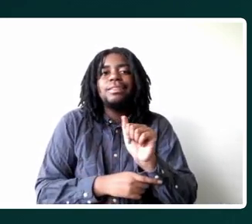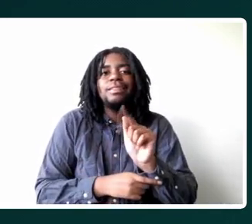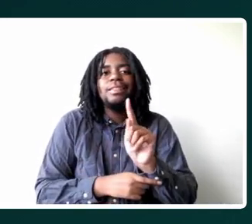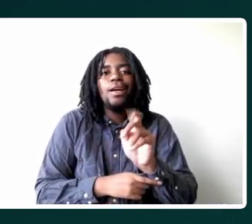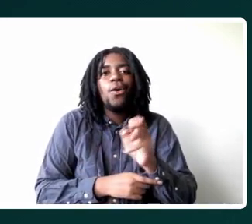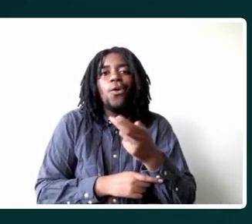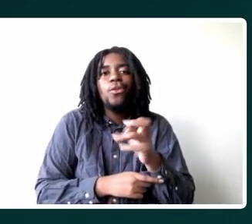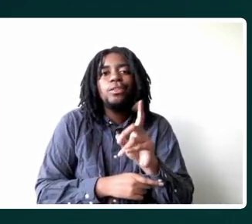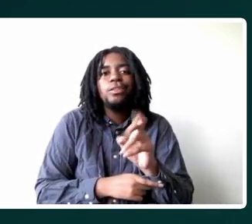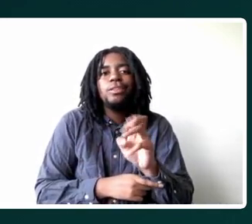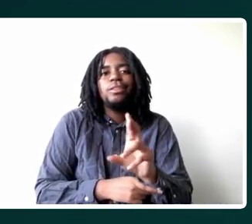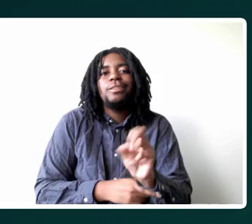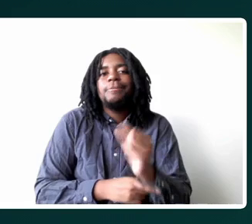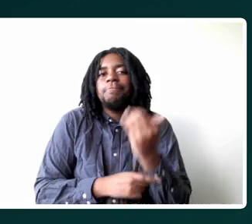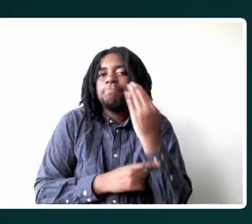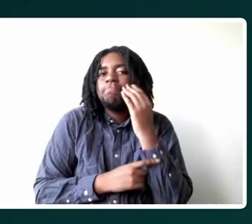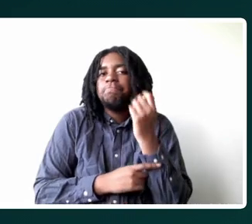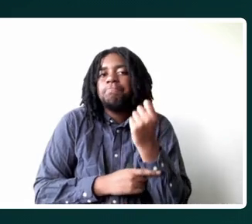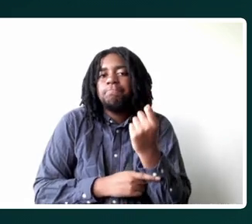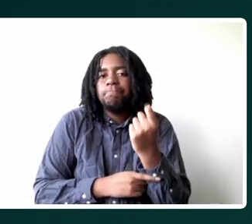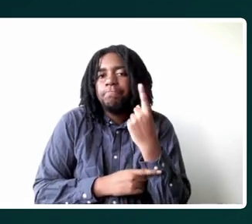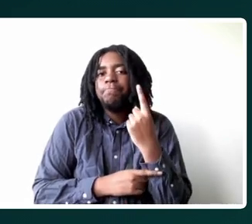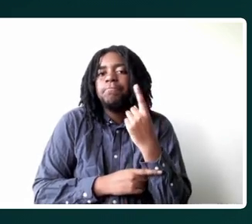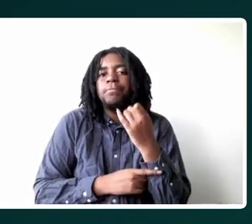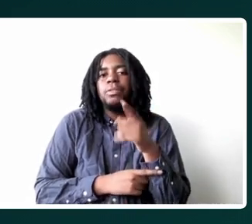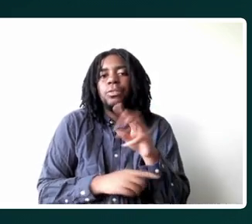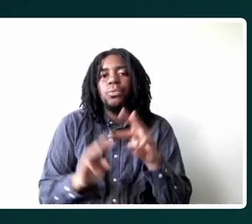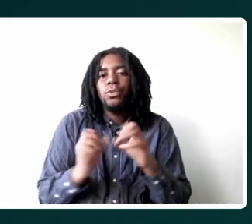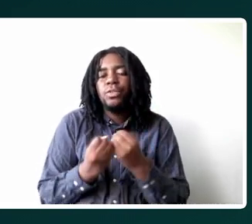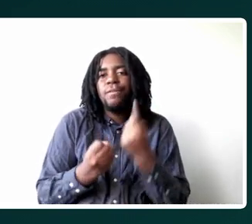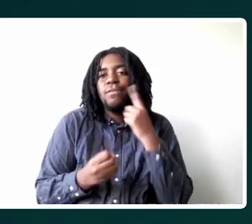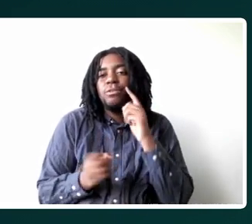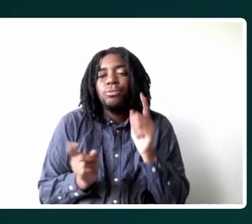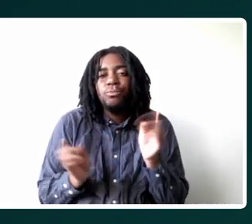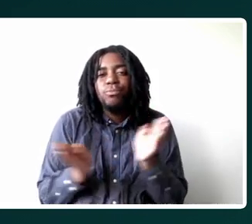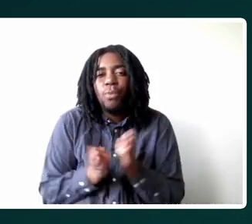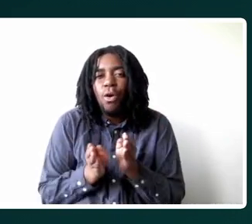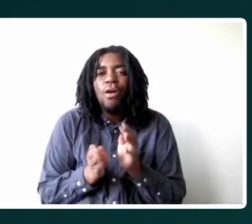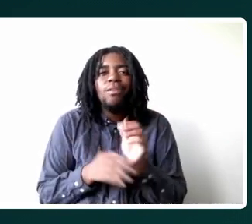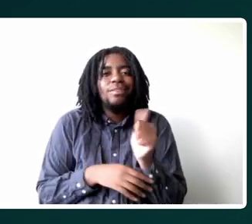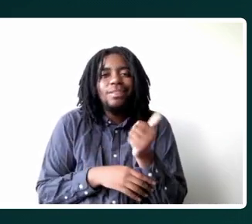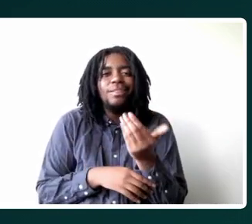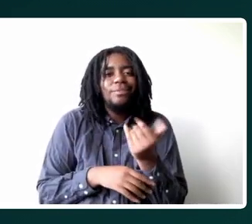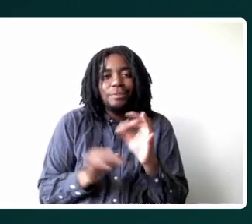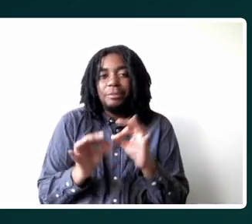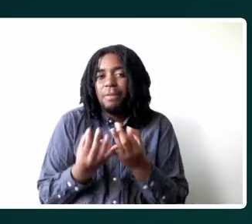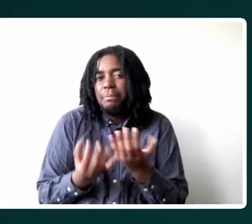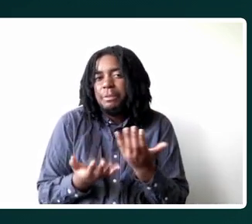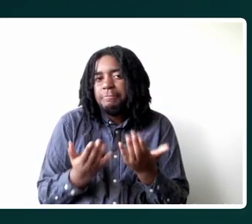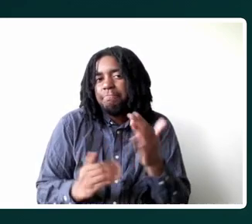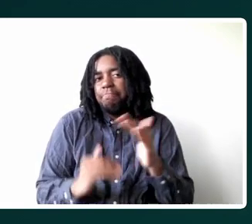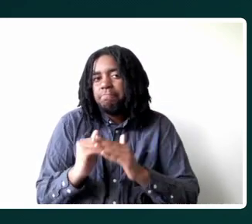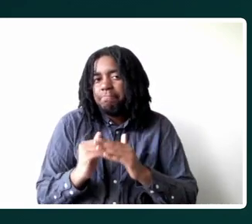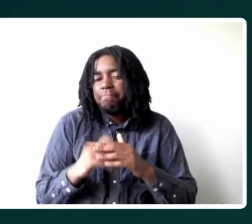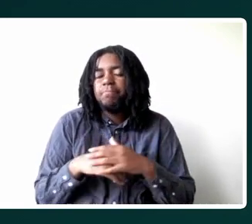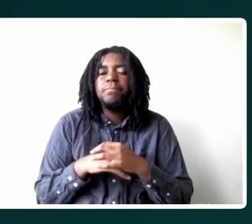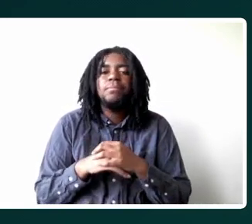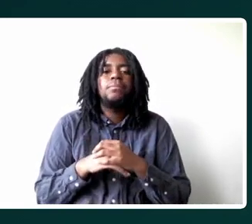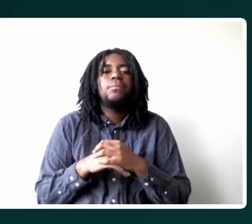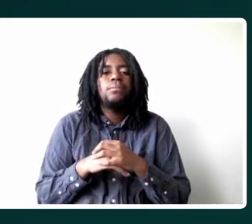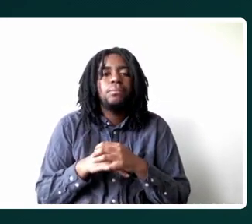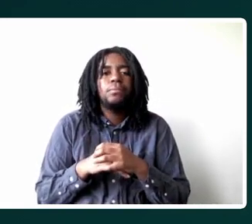workshops are meant for small number of peoples, 10, 15 families, perhaps, and that results are